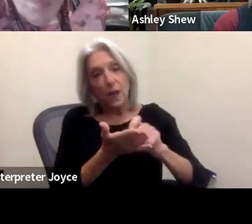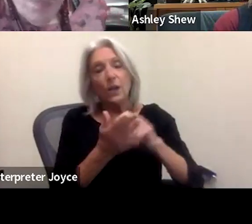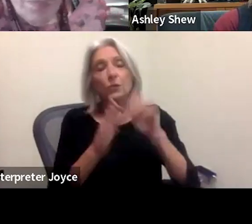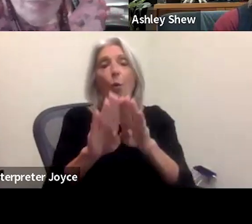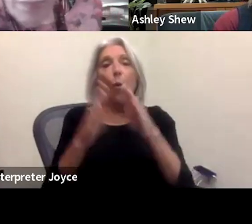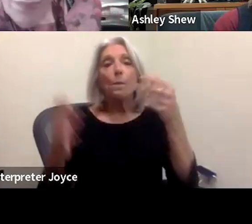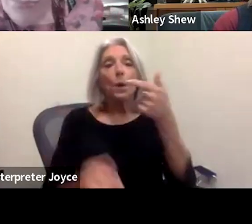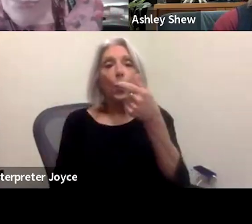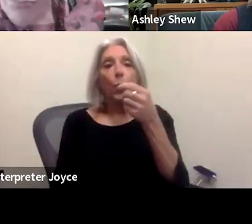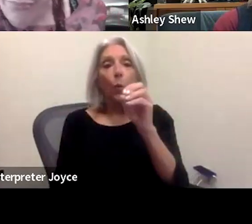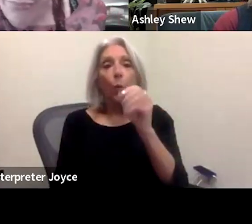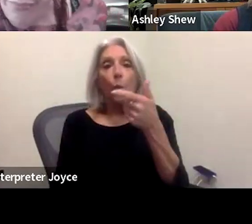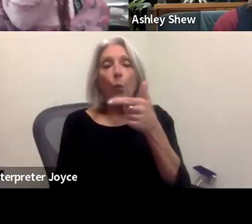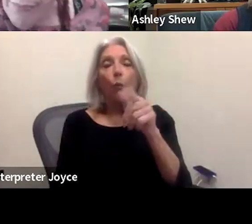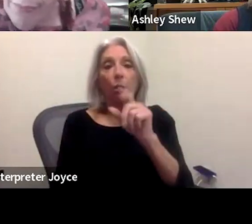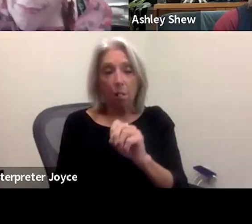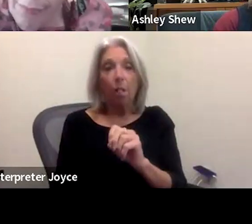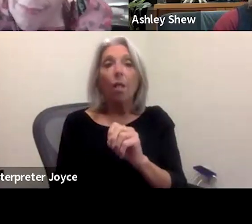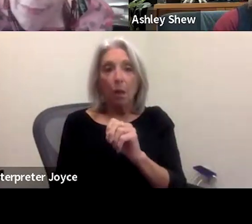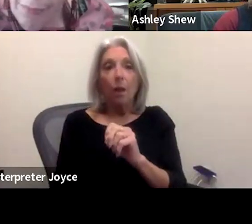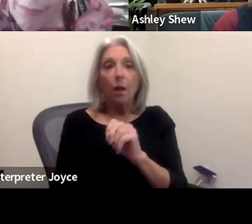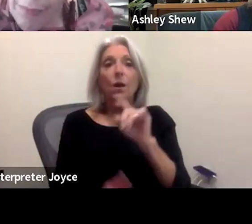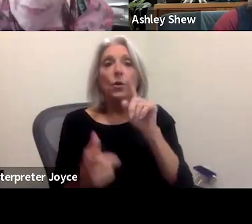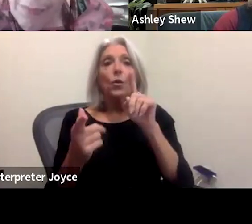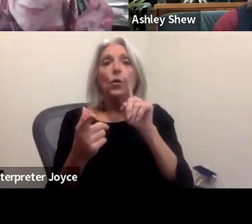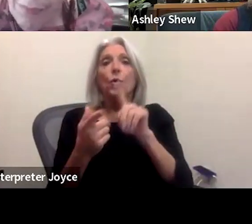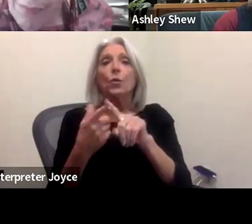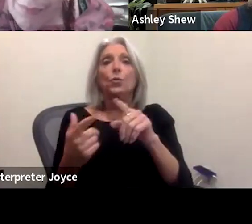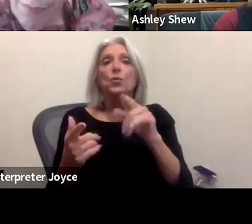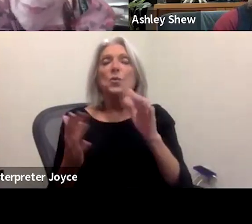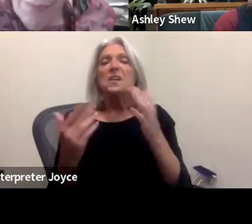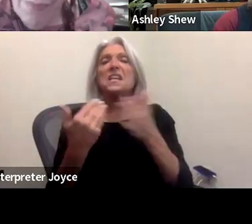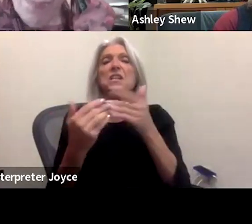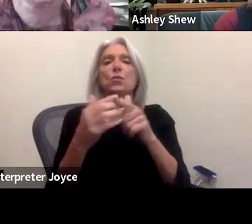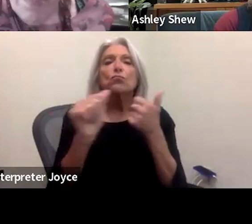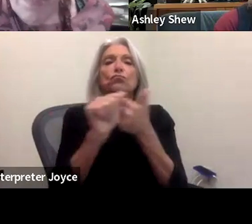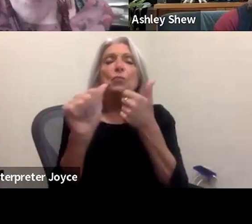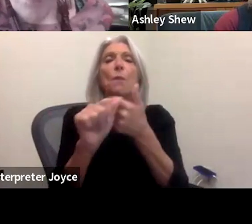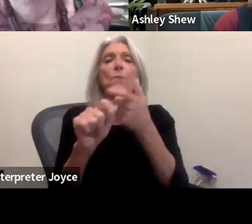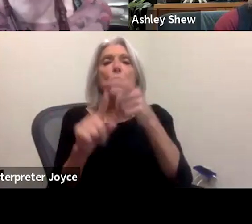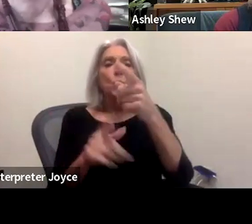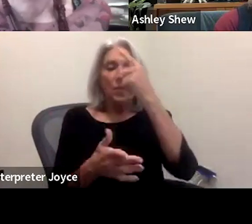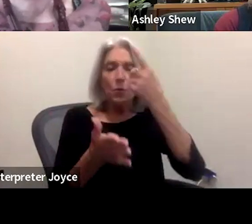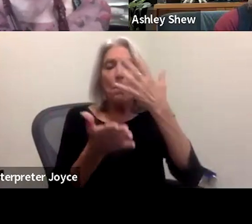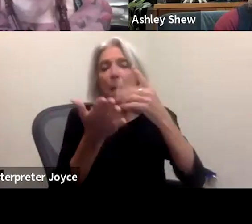Just a handy place to stay caught up or check on something you think you might have missed.